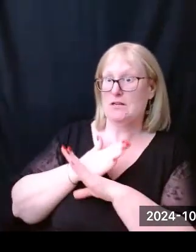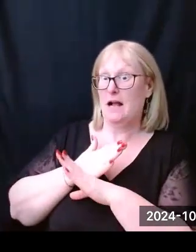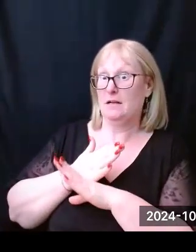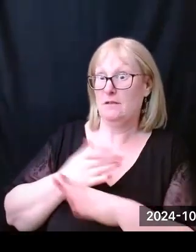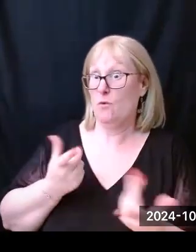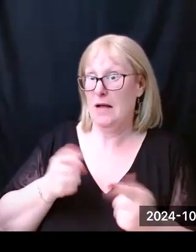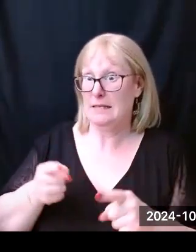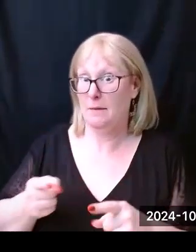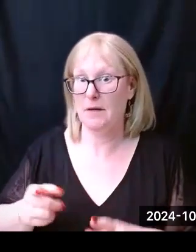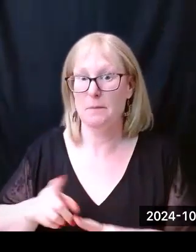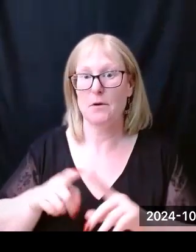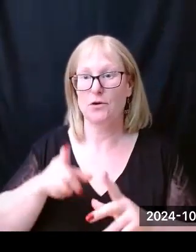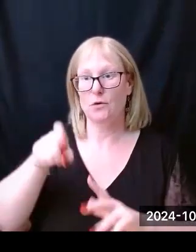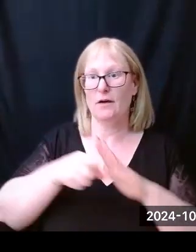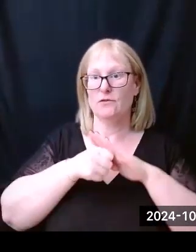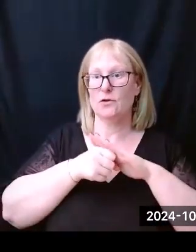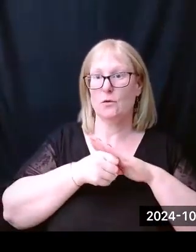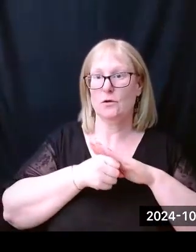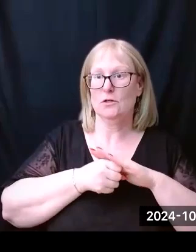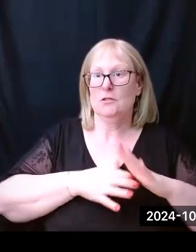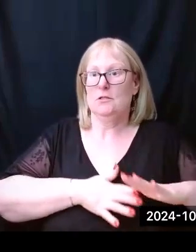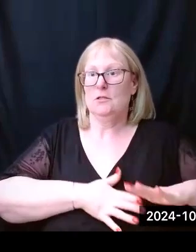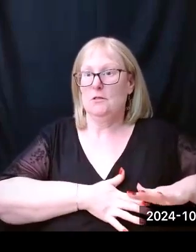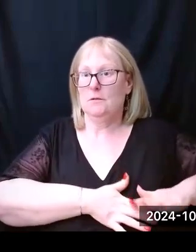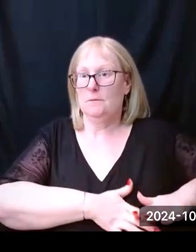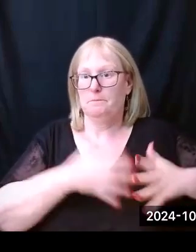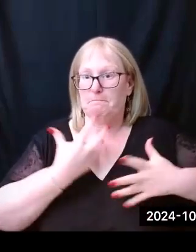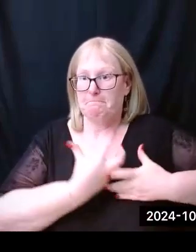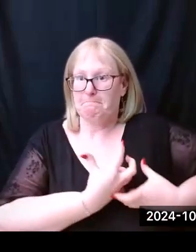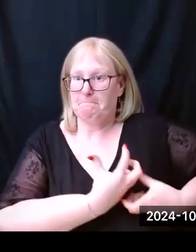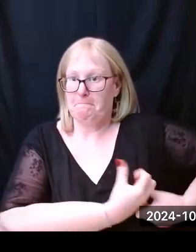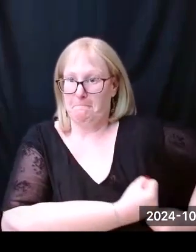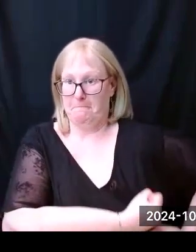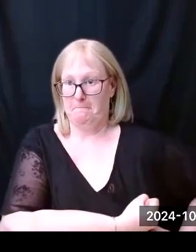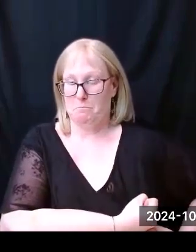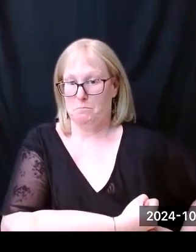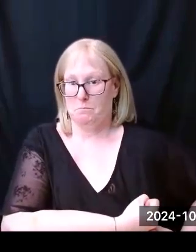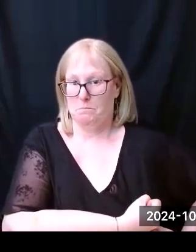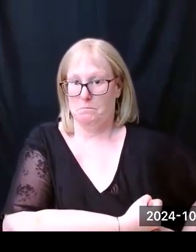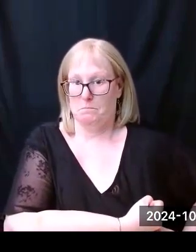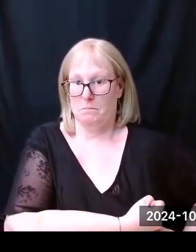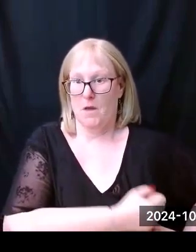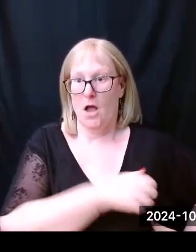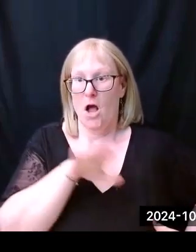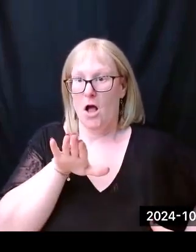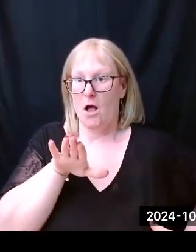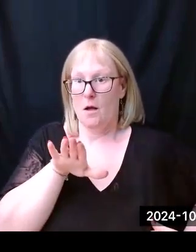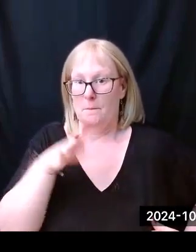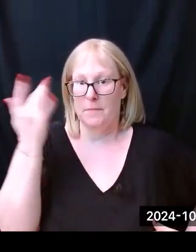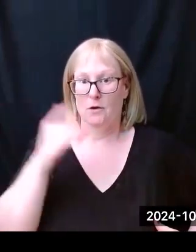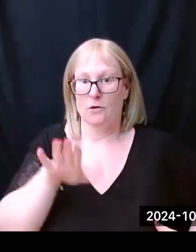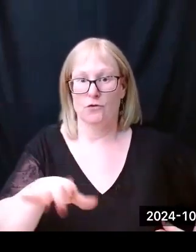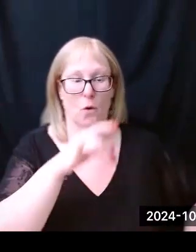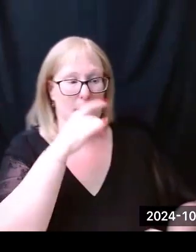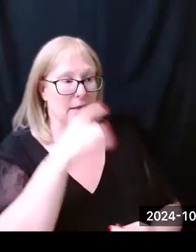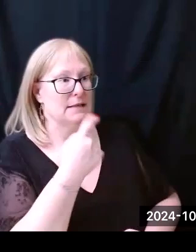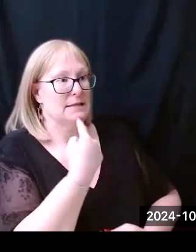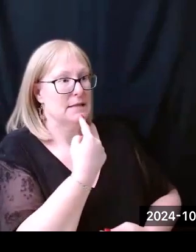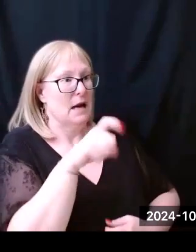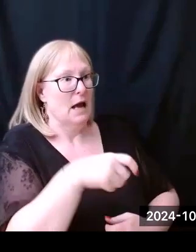You need to help suppress that because what's most important is that child just said, I value you so much that I need a rescue right now and I recognize that I